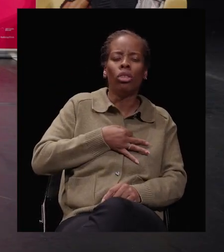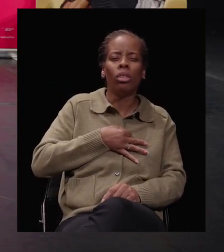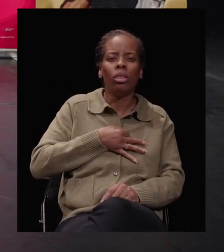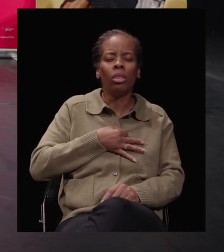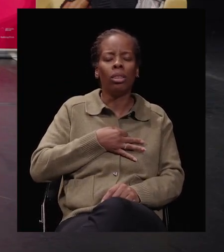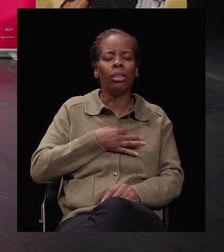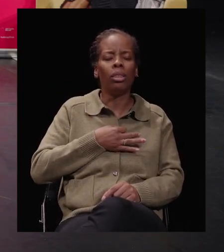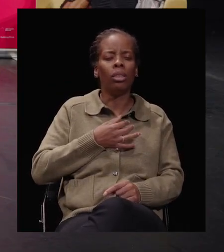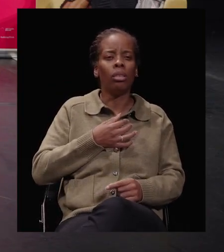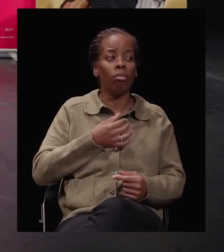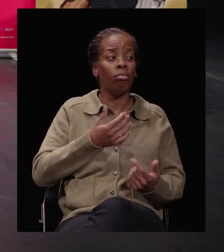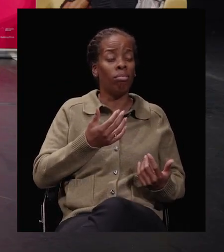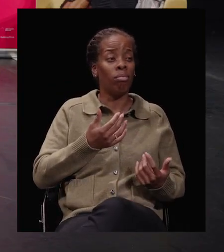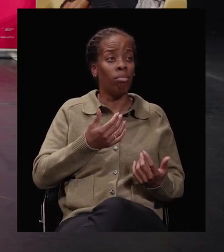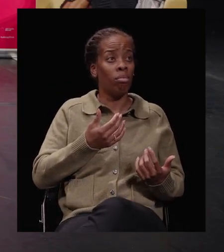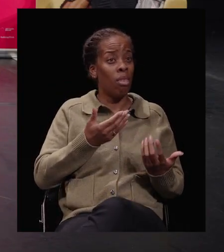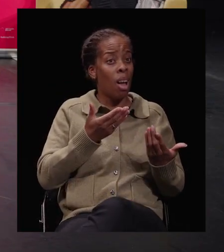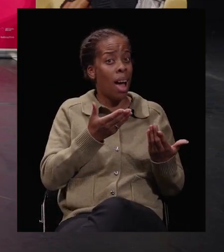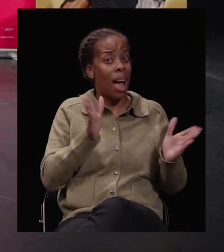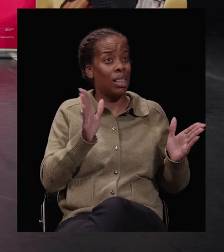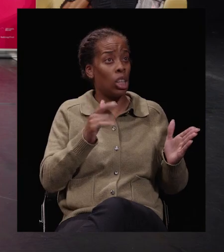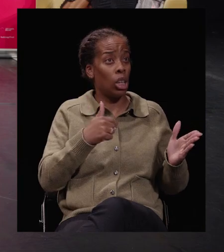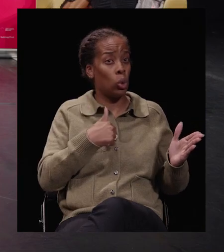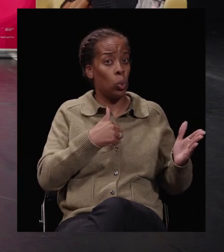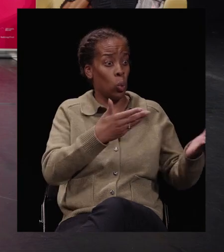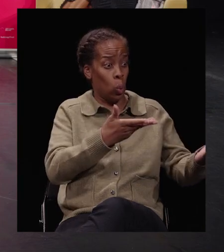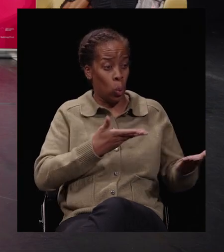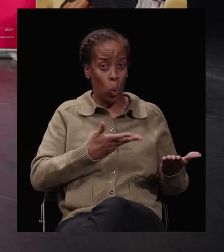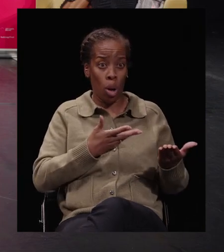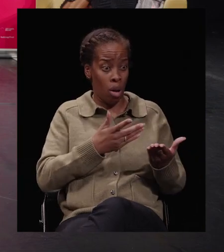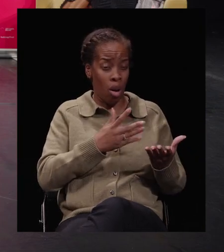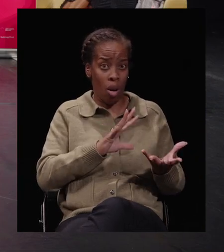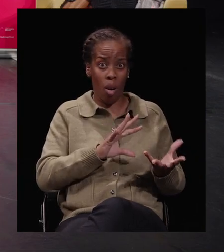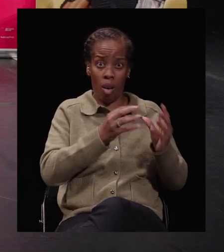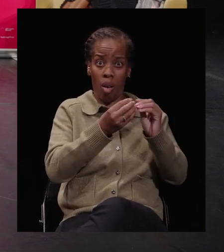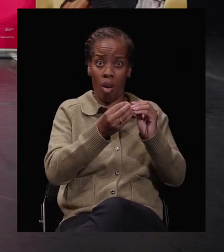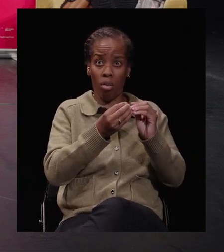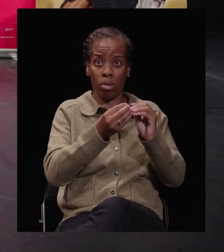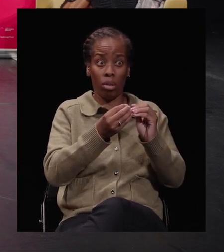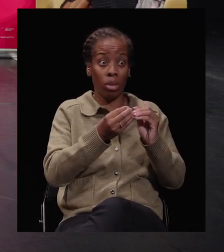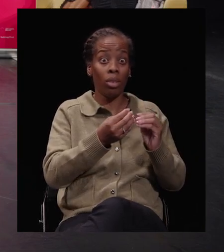that actually access to arts in an educational context is a way that most young people are going to be able